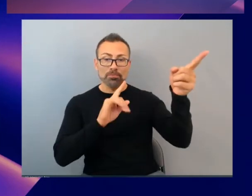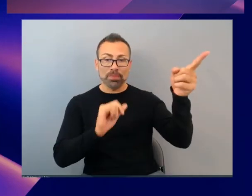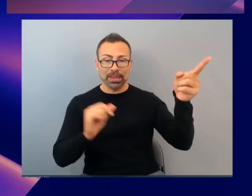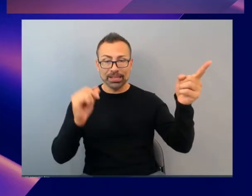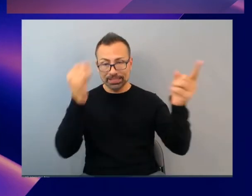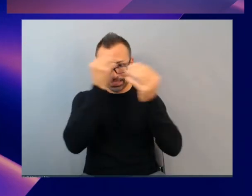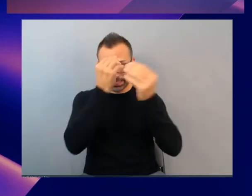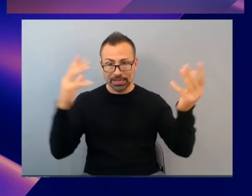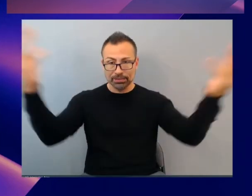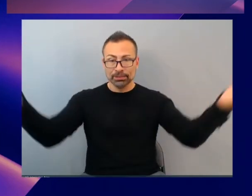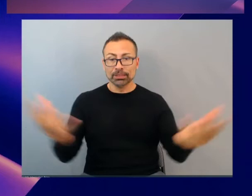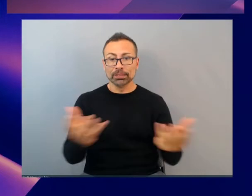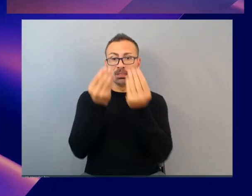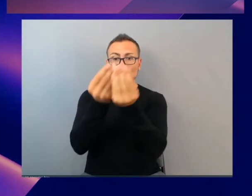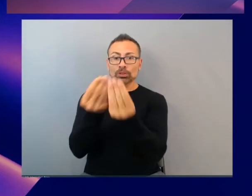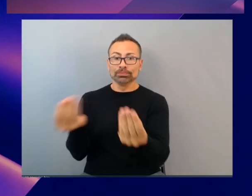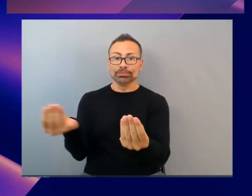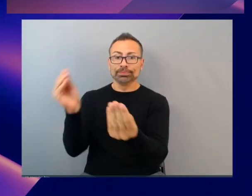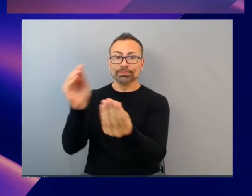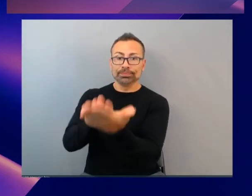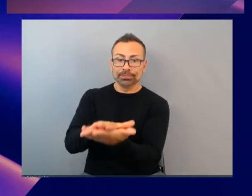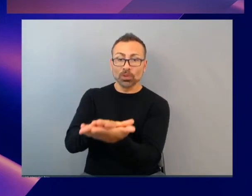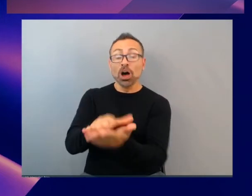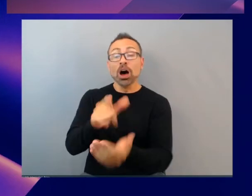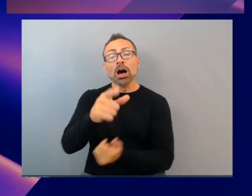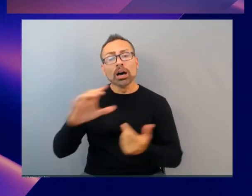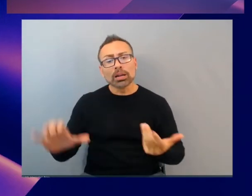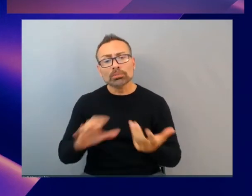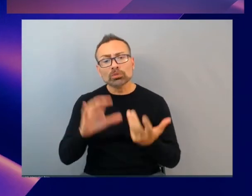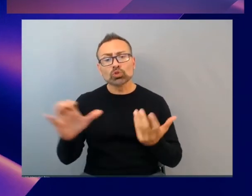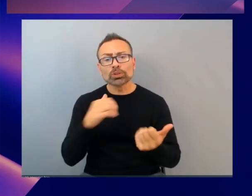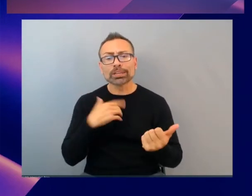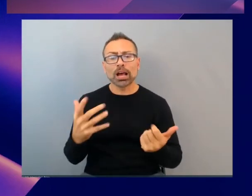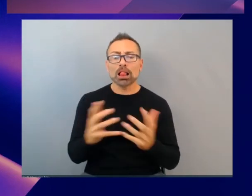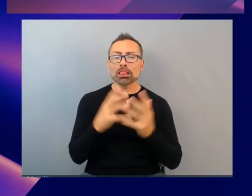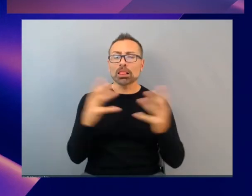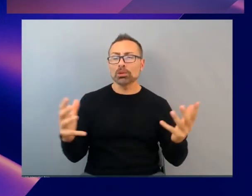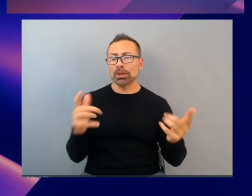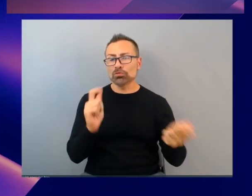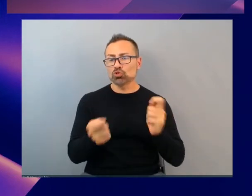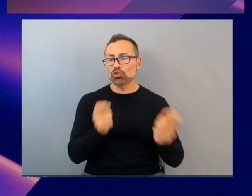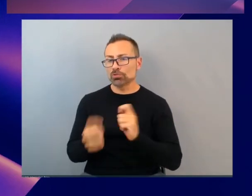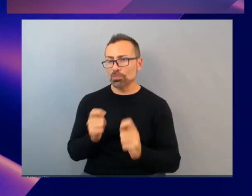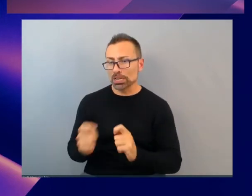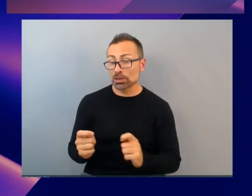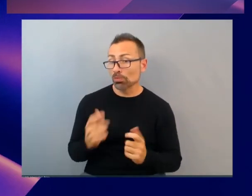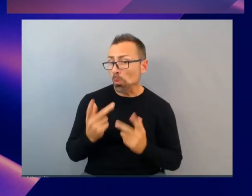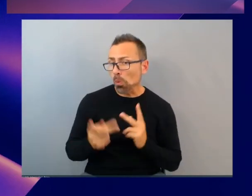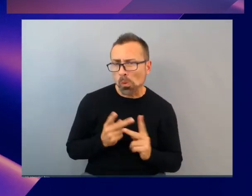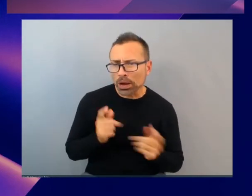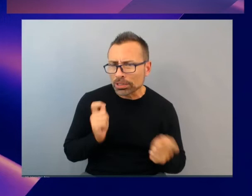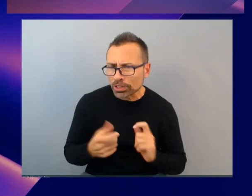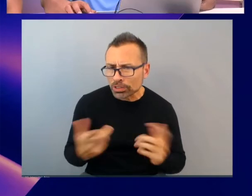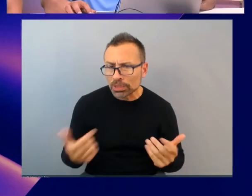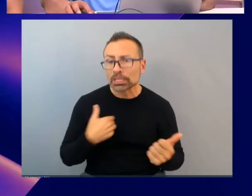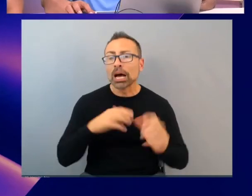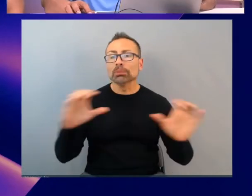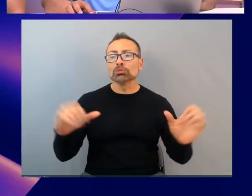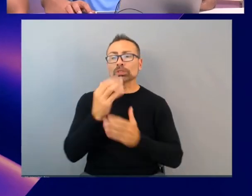and then I'm doing a little bit of transformation here. What kind of transformation I am doing here? I'm removing some of the columns, which I don't need it.